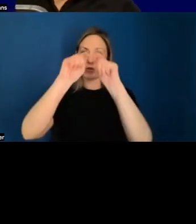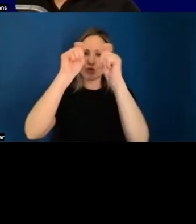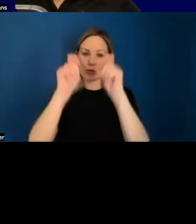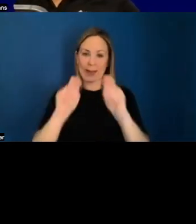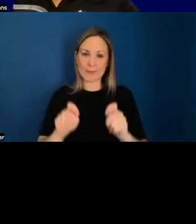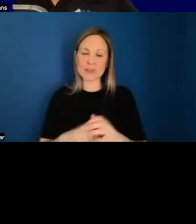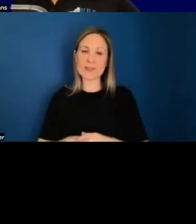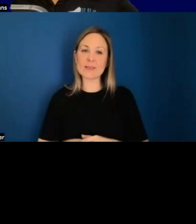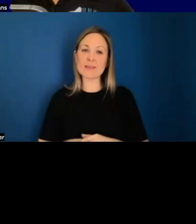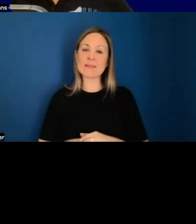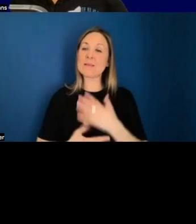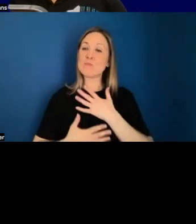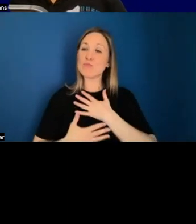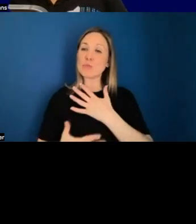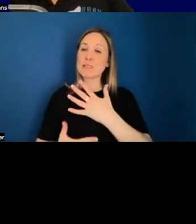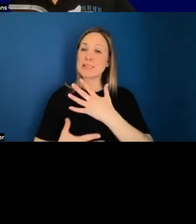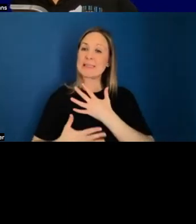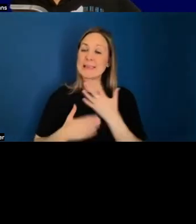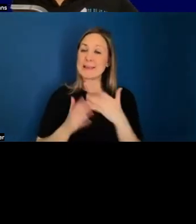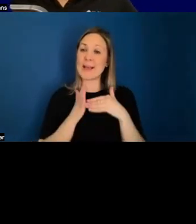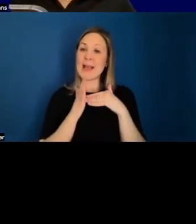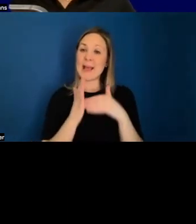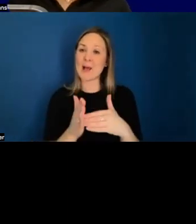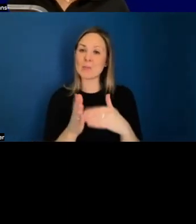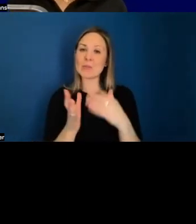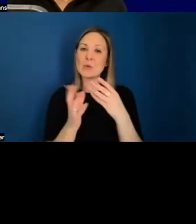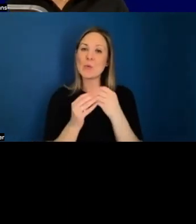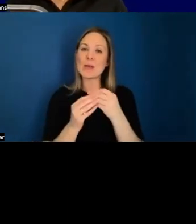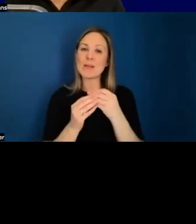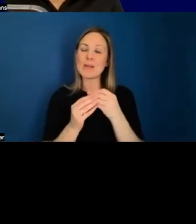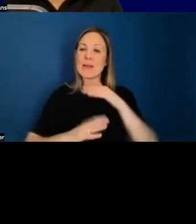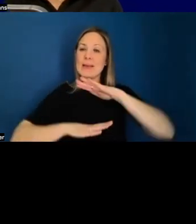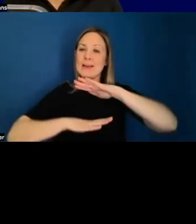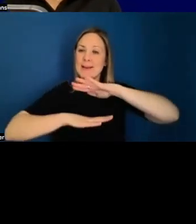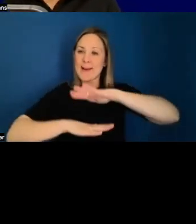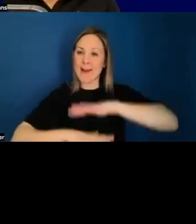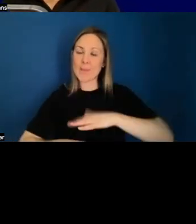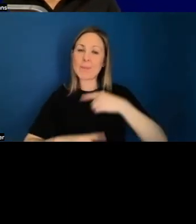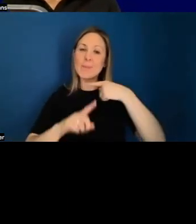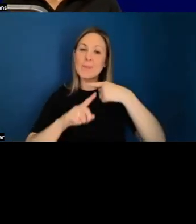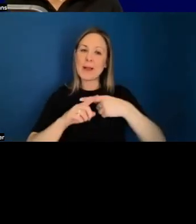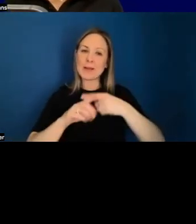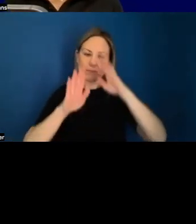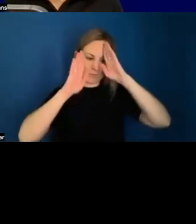are helpful strategies for calming bodies as well as paying attention to what's going on inside of